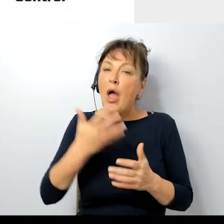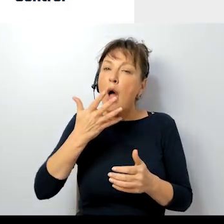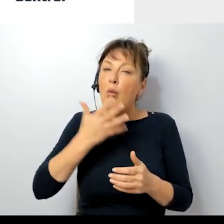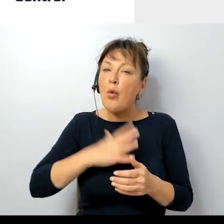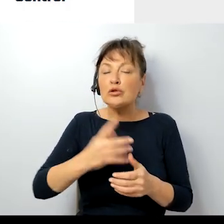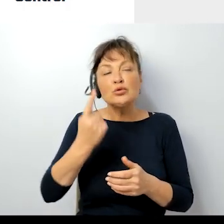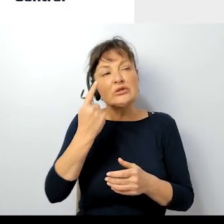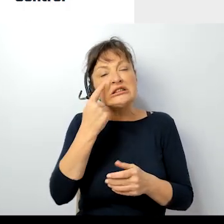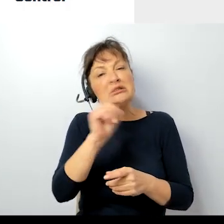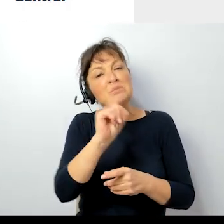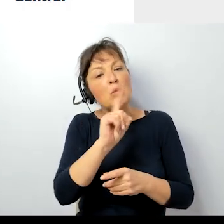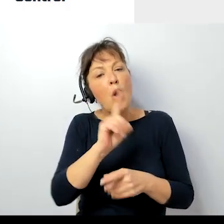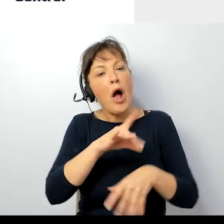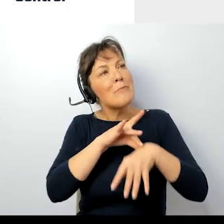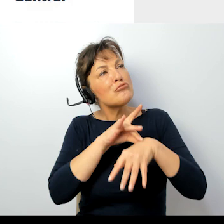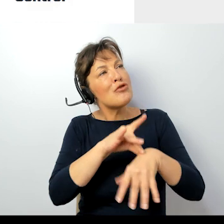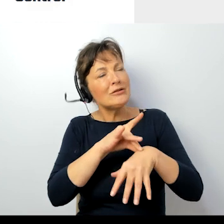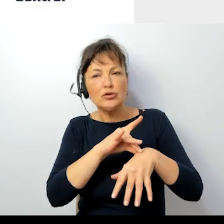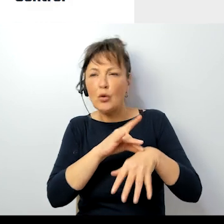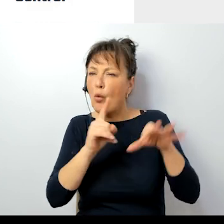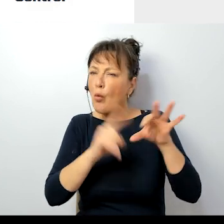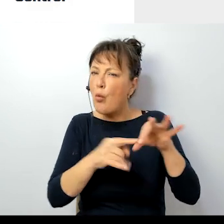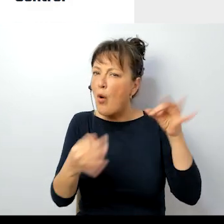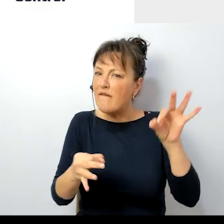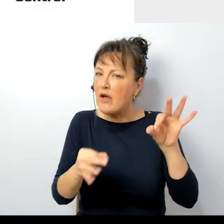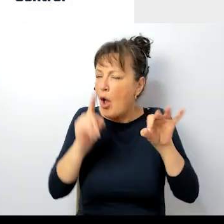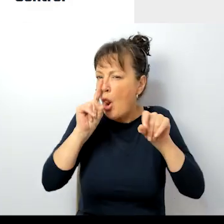Now let's look at exploring different Frameworks in more detail and what the